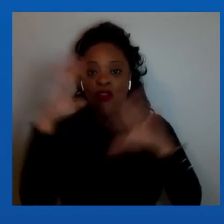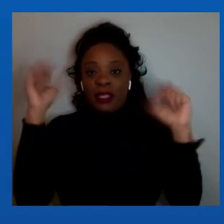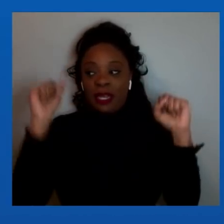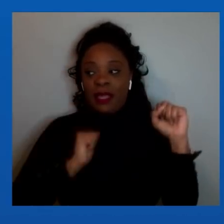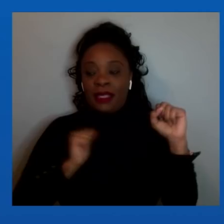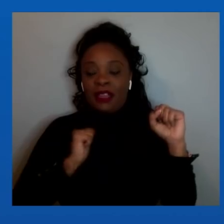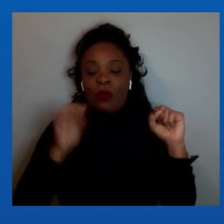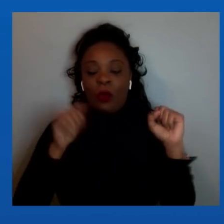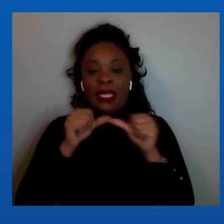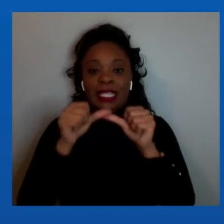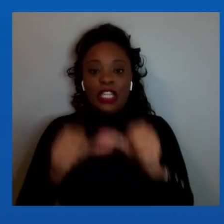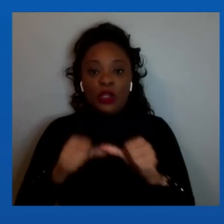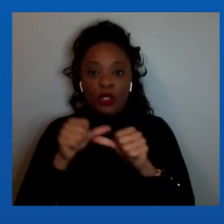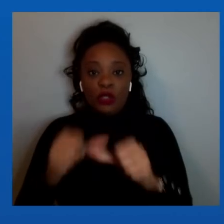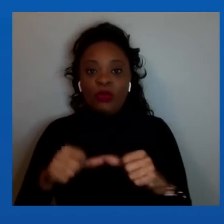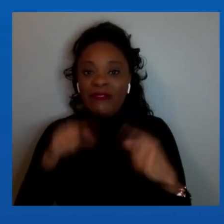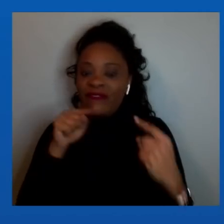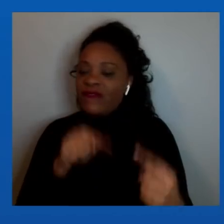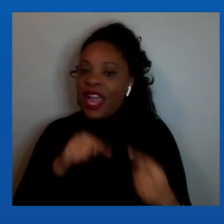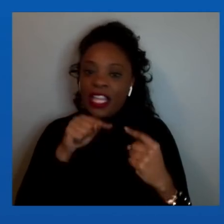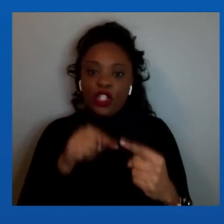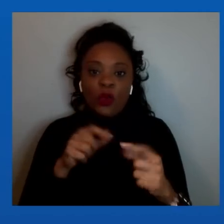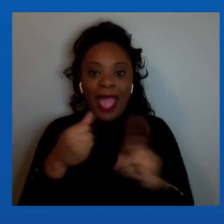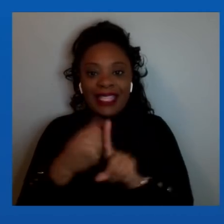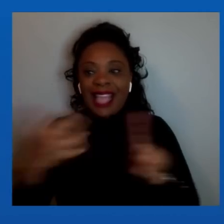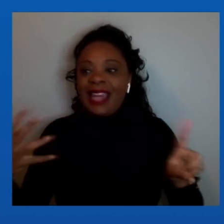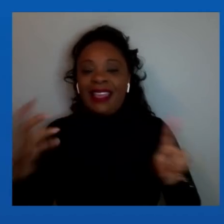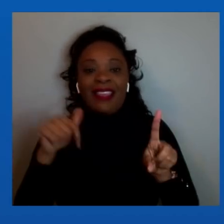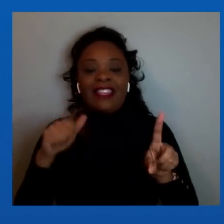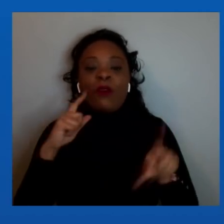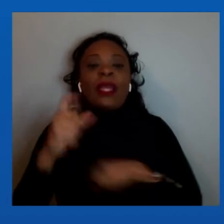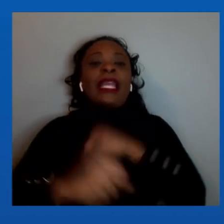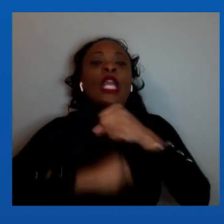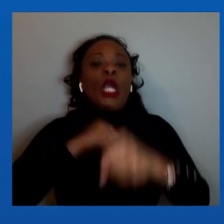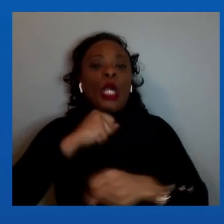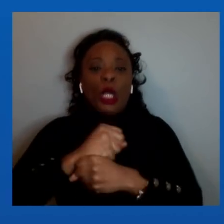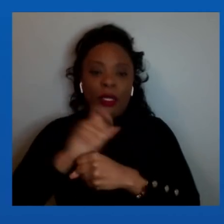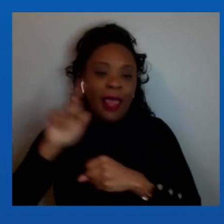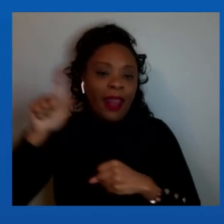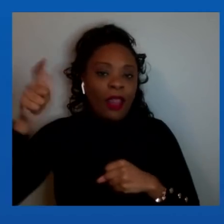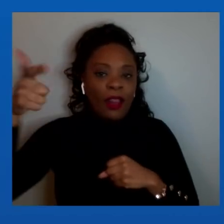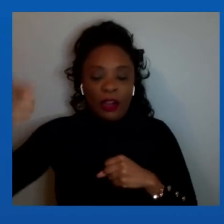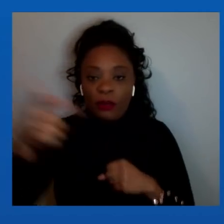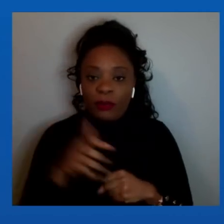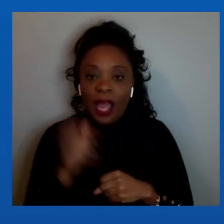to extend these measures for years to come. And I'll close today where I began: